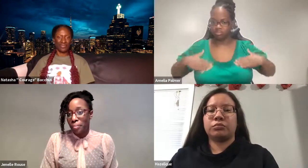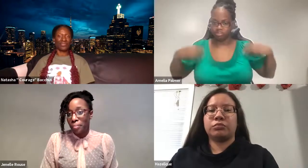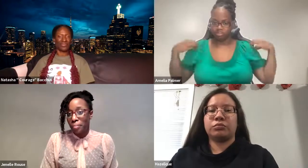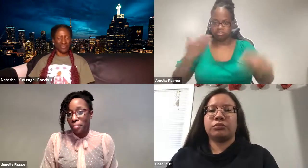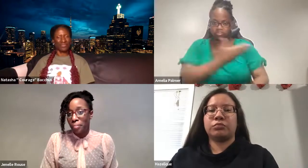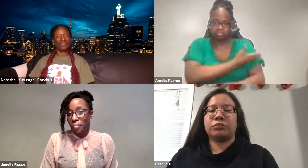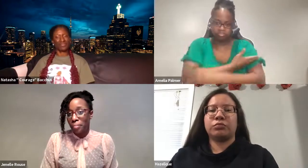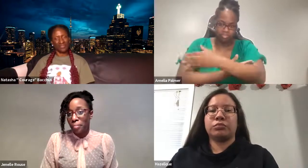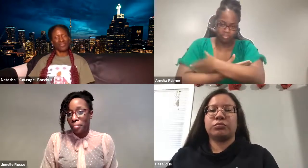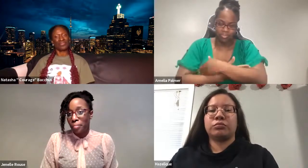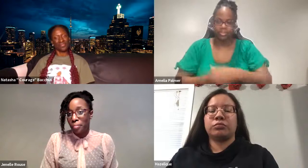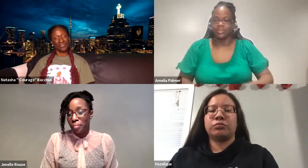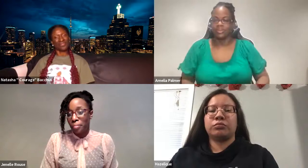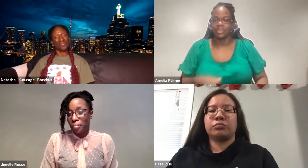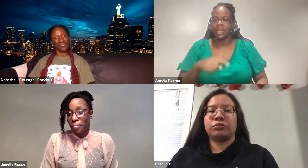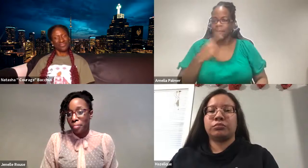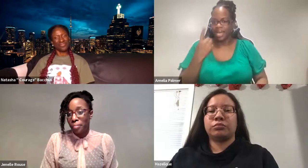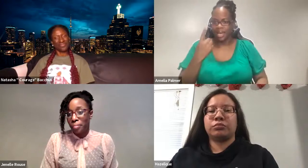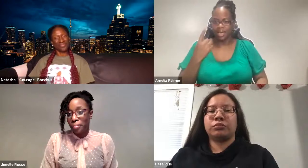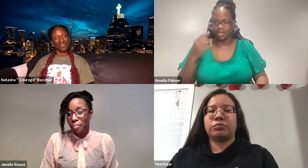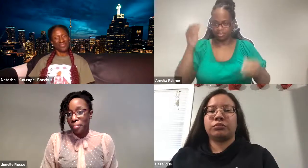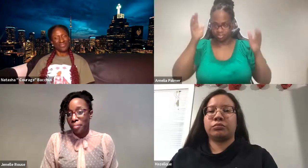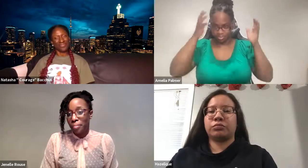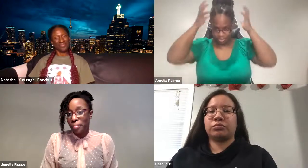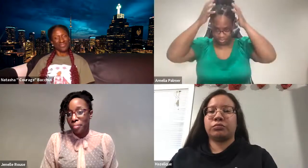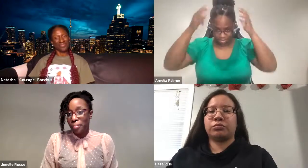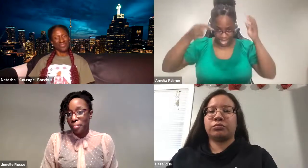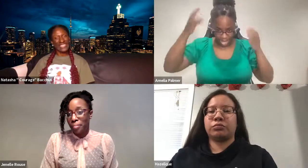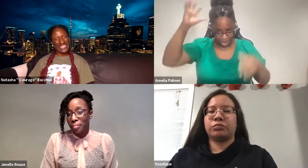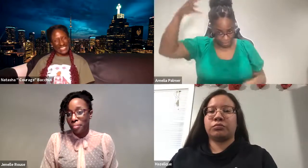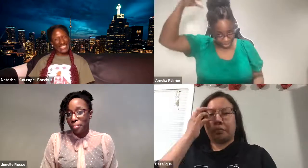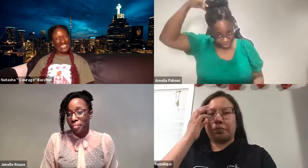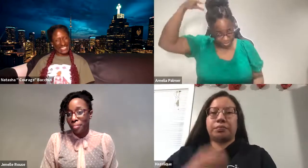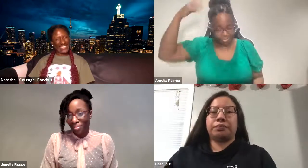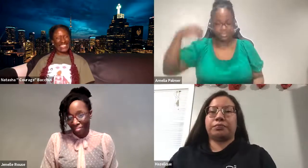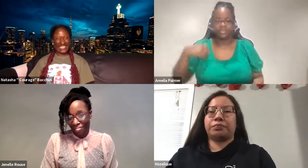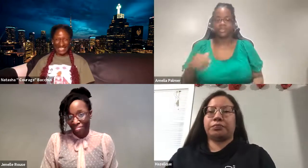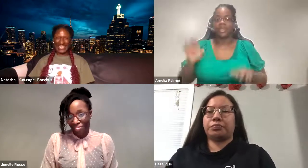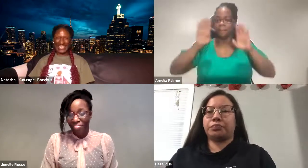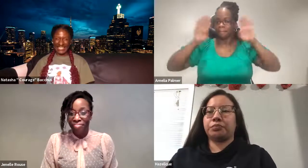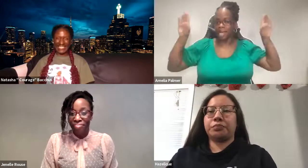i'm from hamilton ontario and i'm wearing a short green shirt. i have my black hair up in a bun